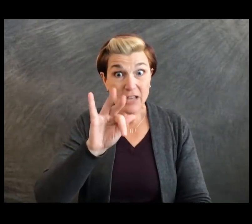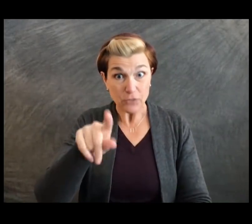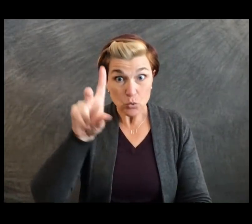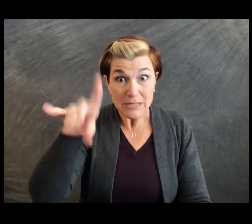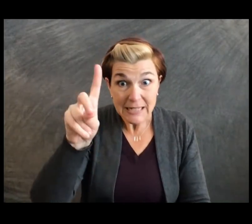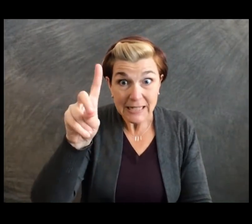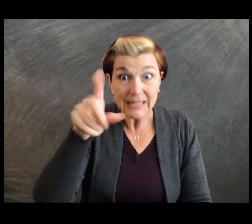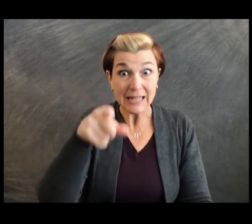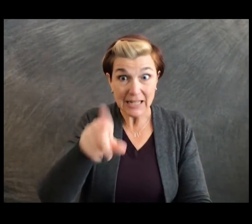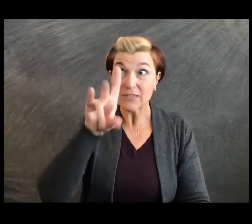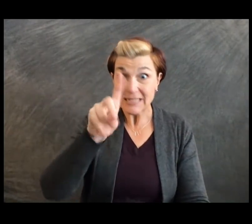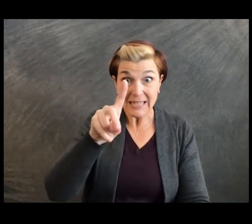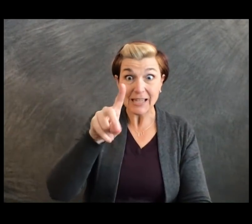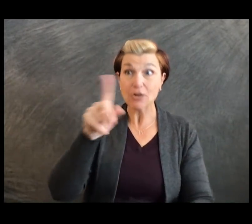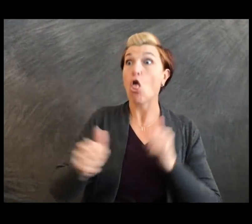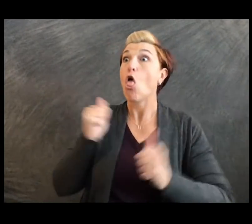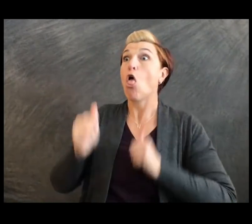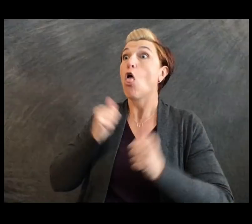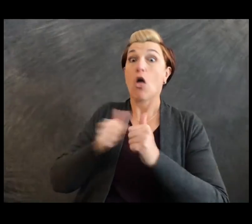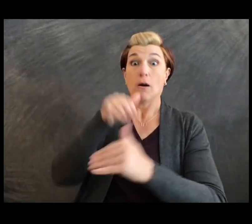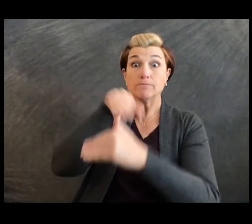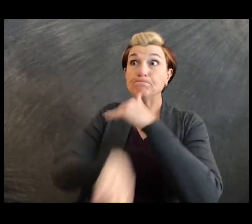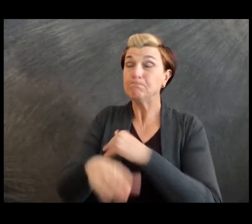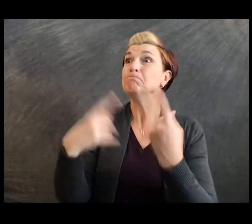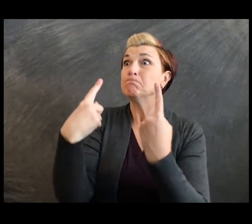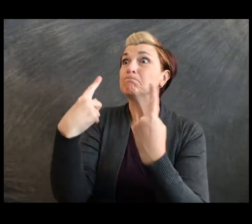need to get tested that flood the desire to get tested